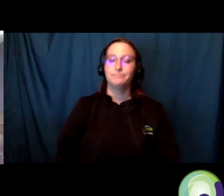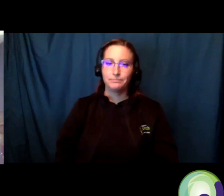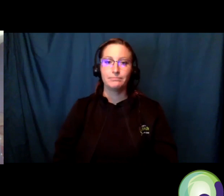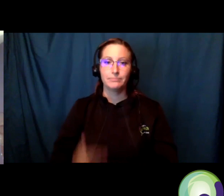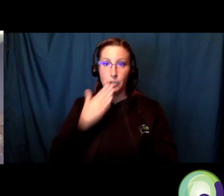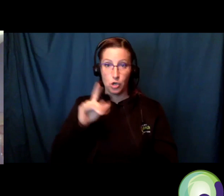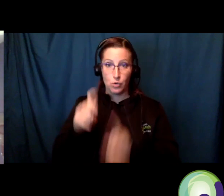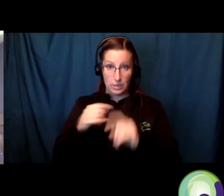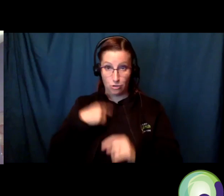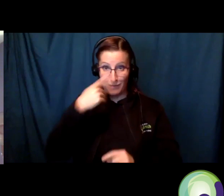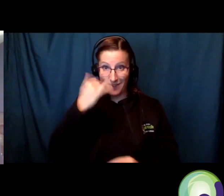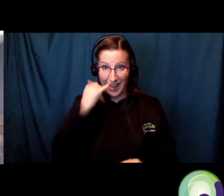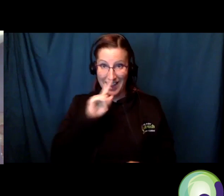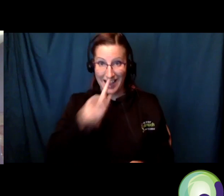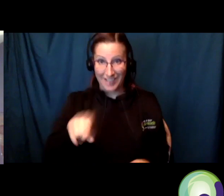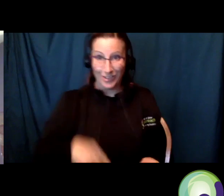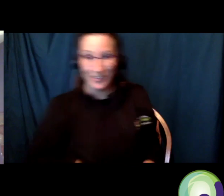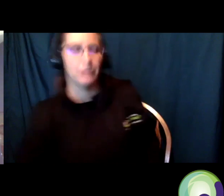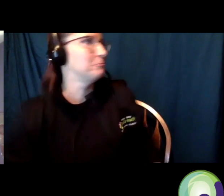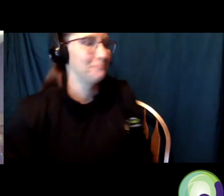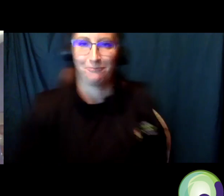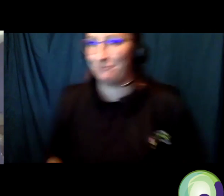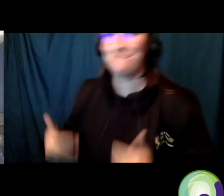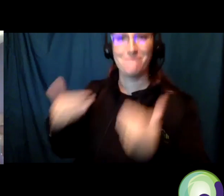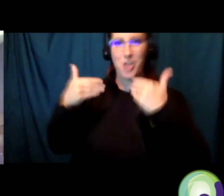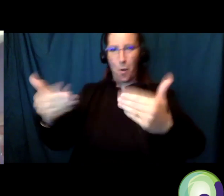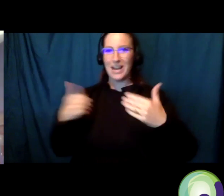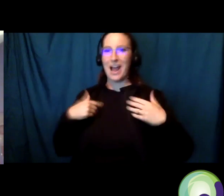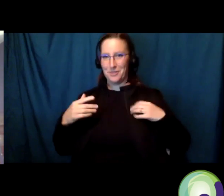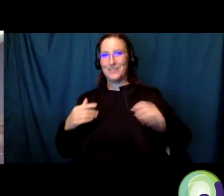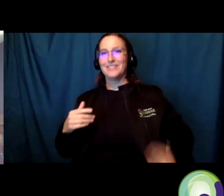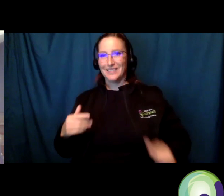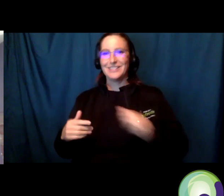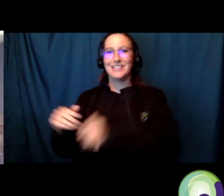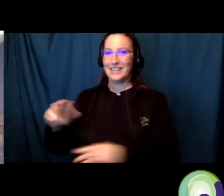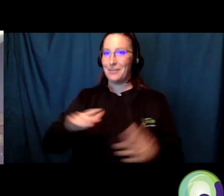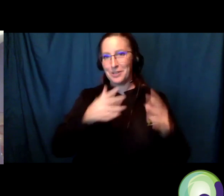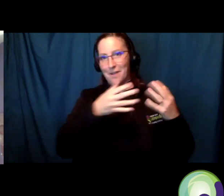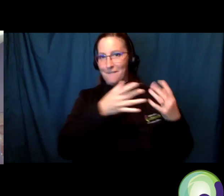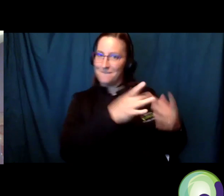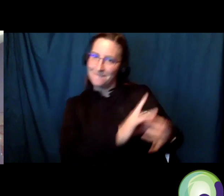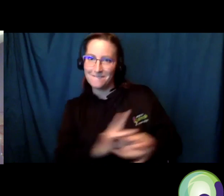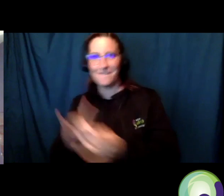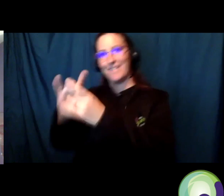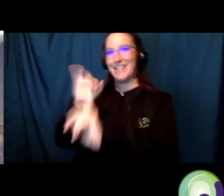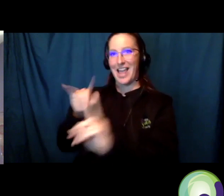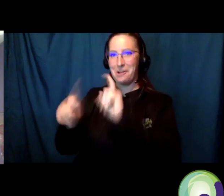and answer that? Staice: Please go ahead. You're right on, I was just gonna segway into his question. Patti: I think it if